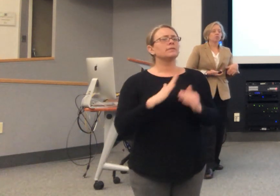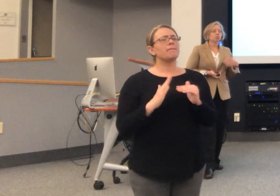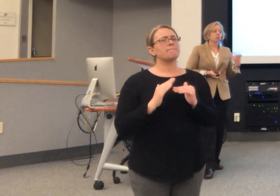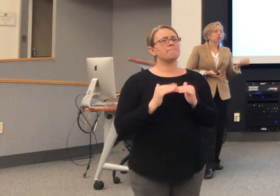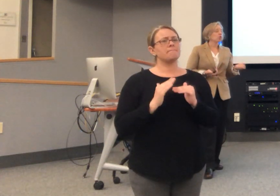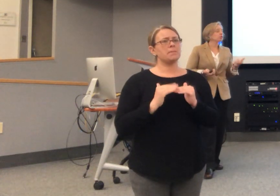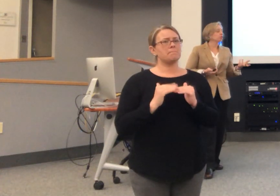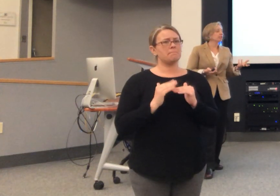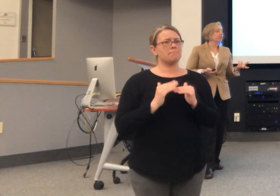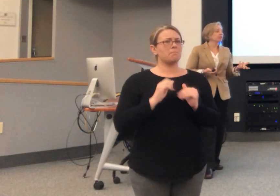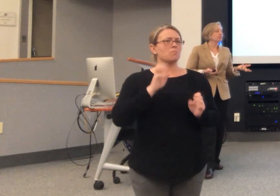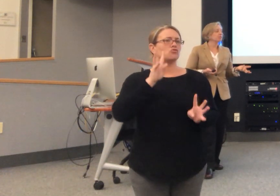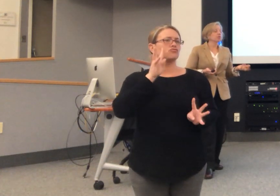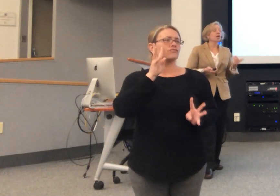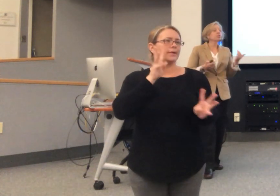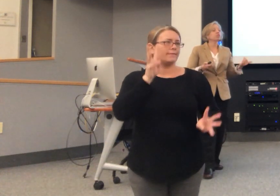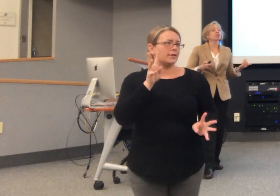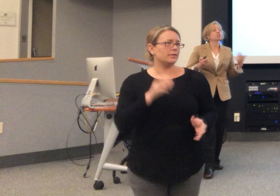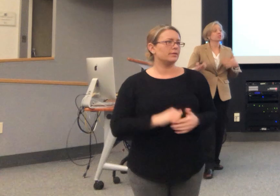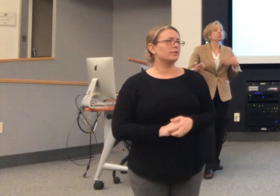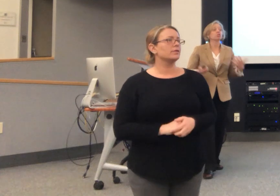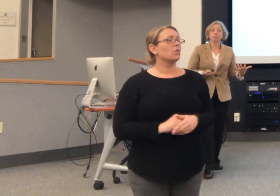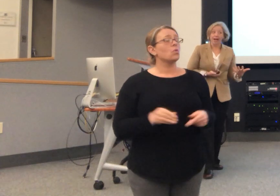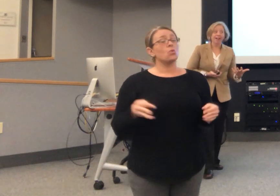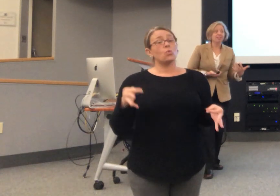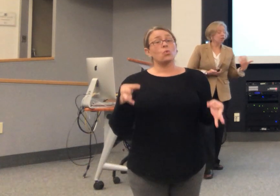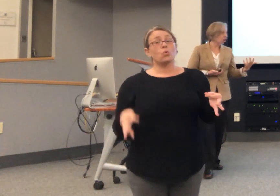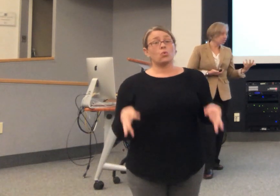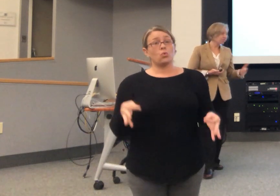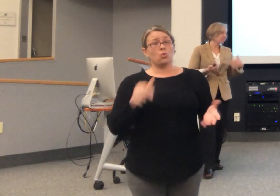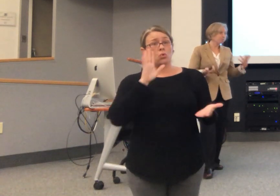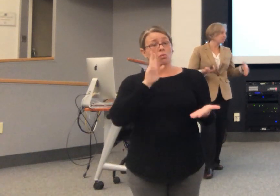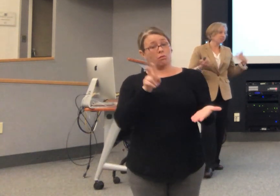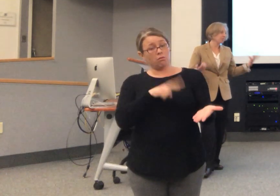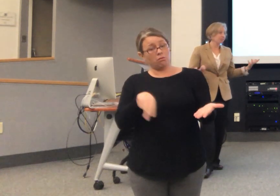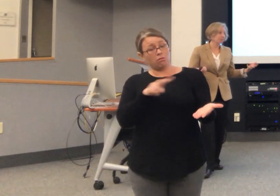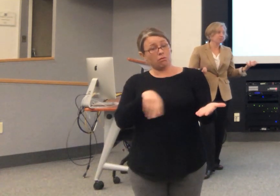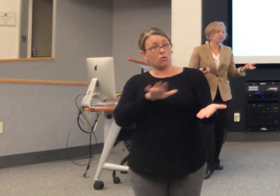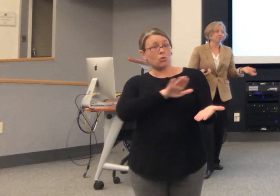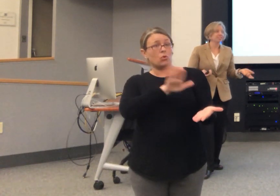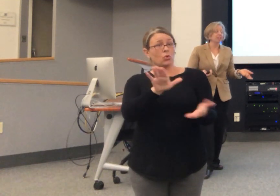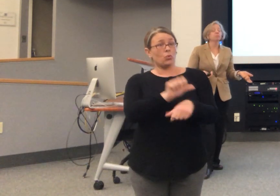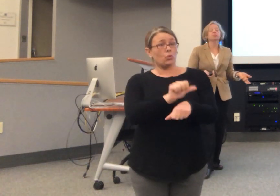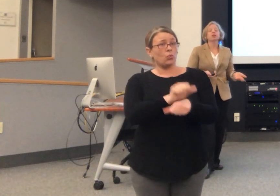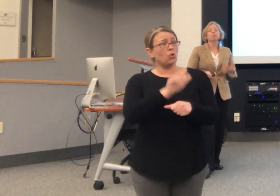The court looking at this, they're not going to judge if it's good or bad art, or music, or games,